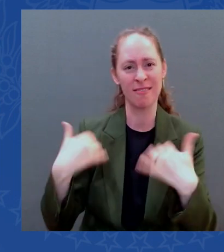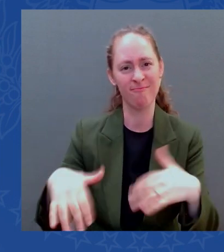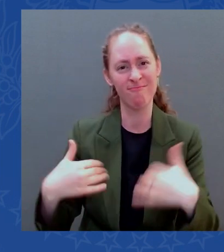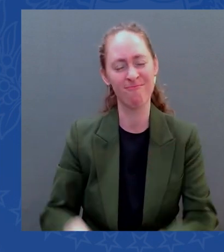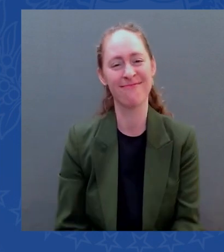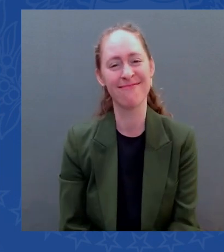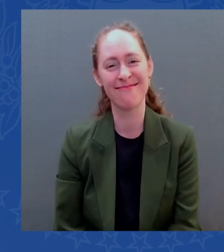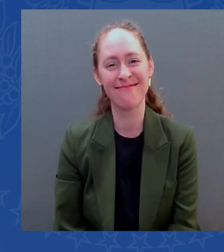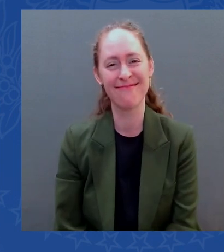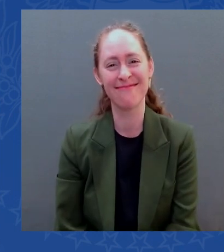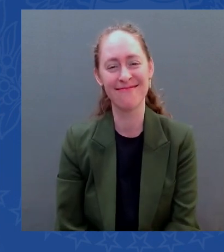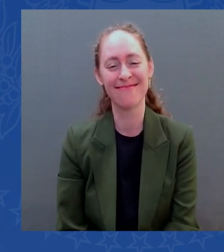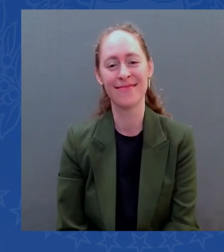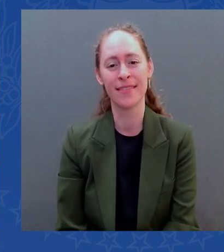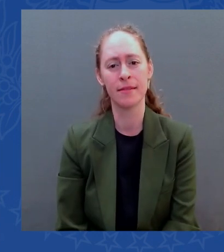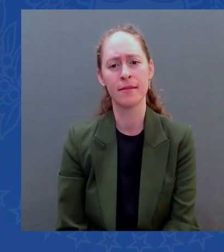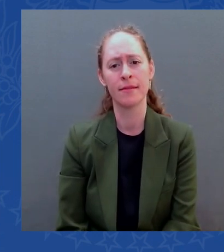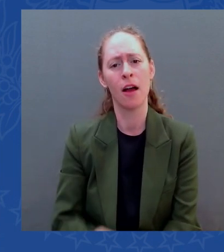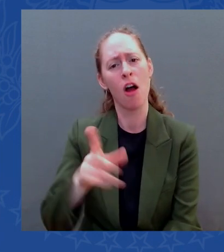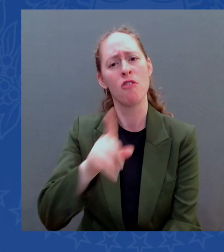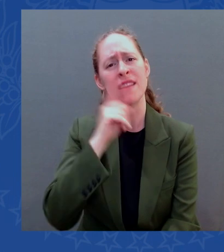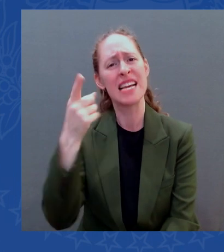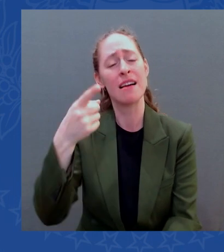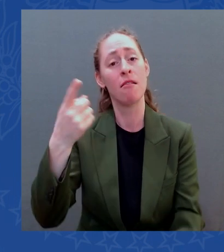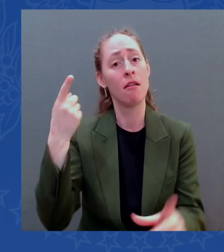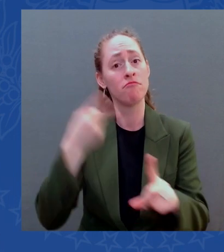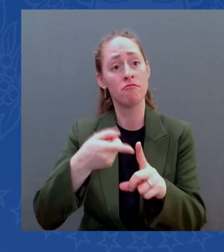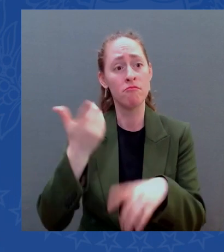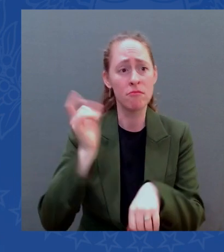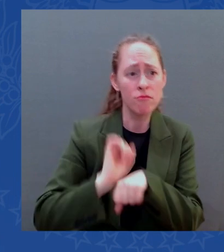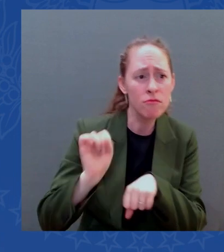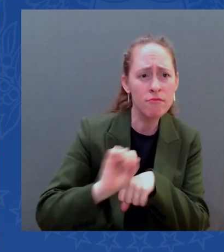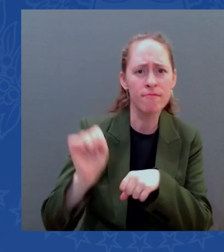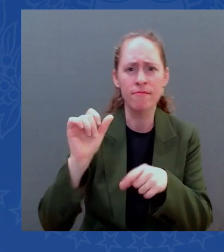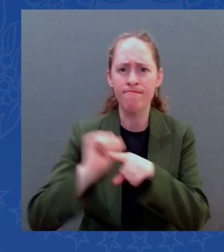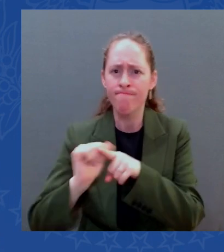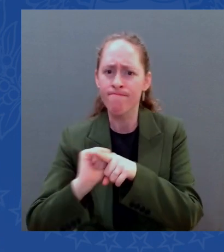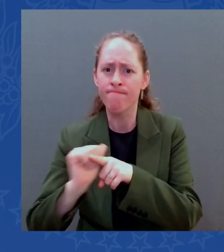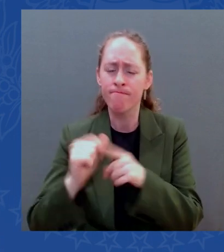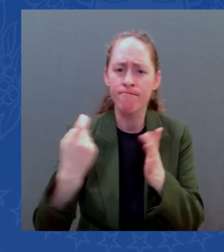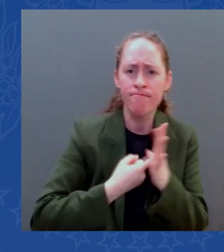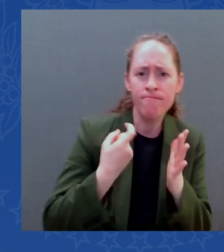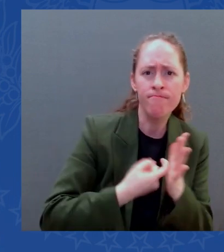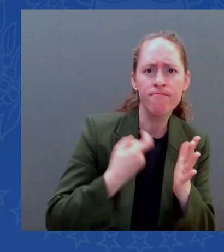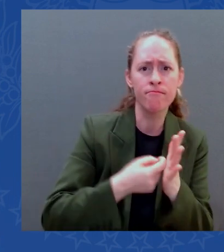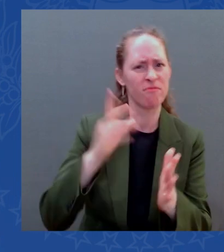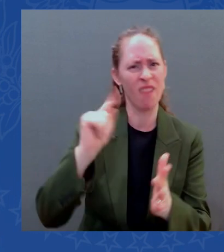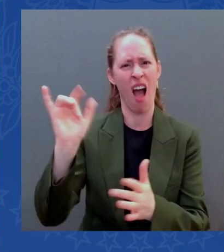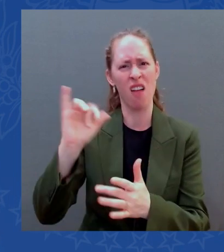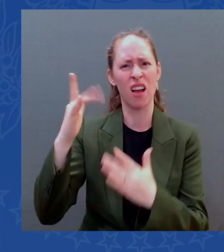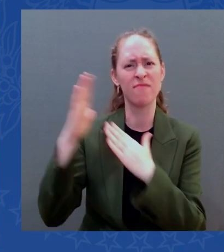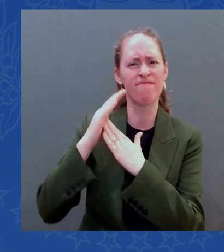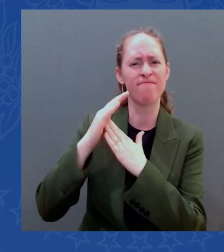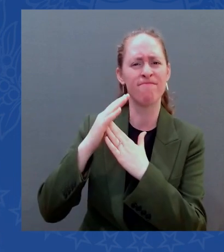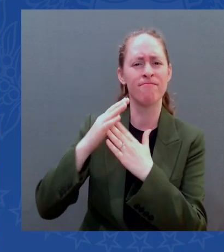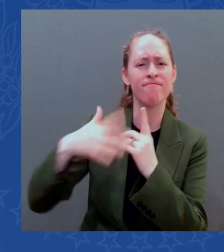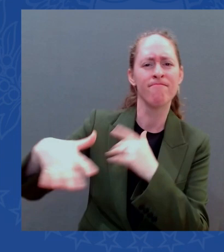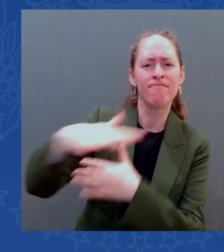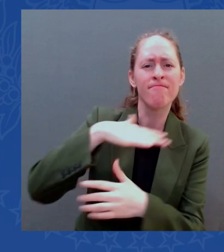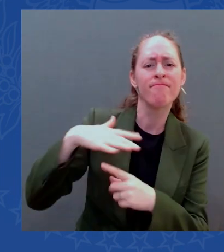You know, through your Lightning Community Hero program, you've delivered more than $25 million in critical causes to the reg-